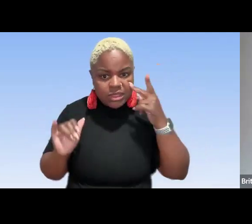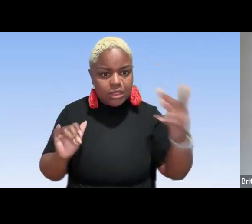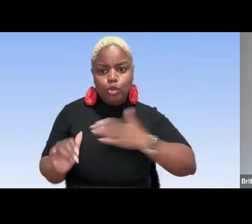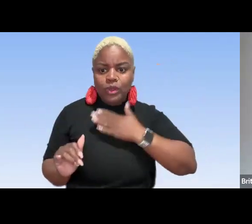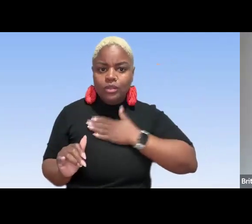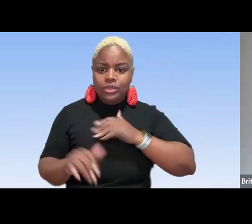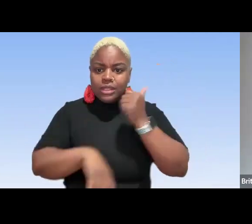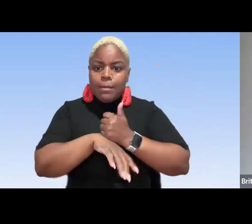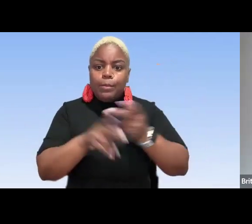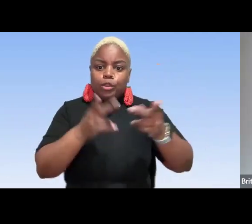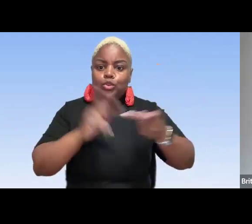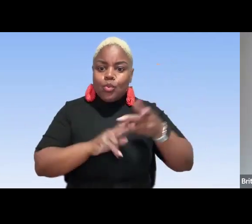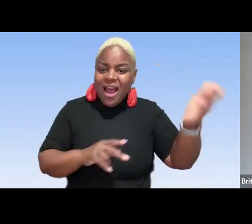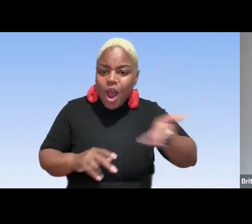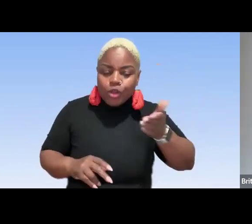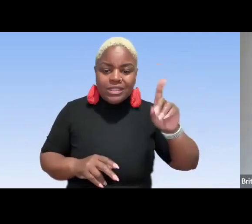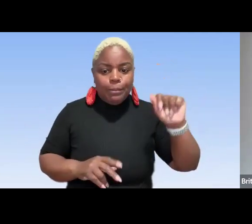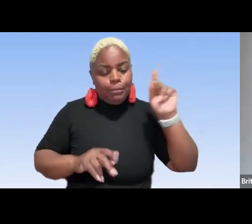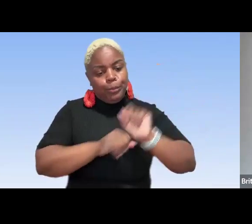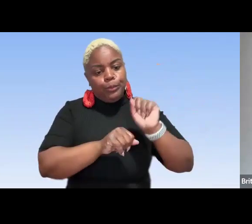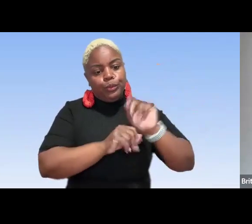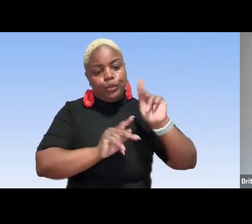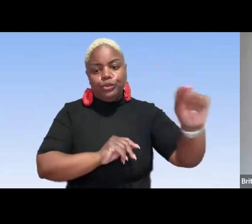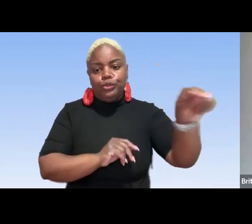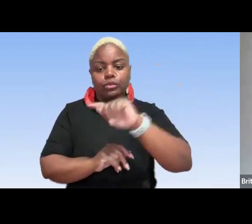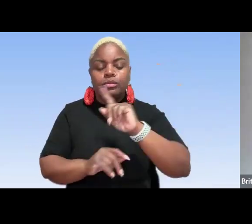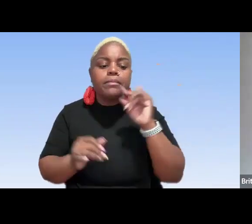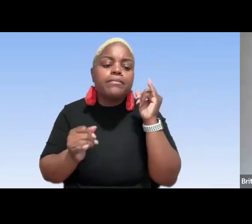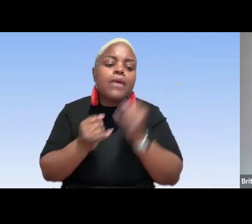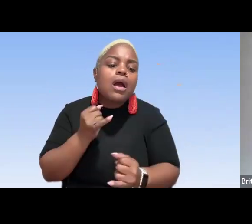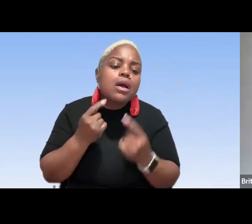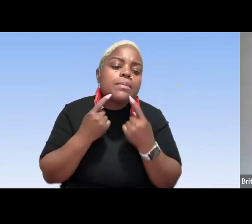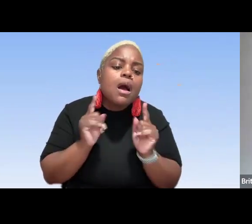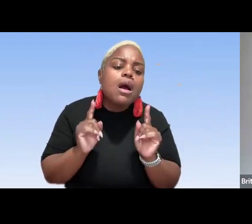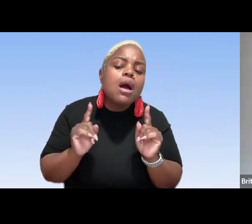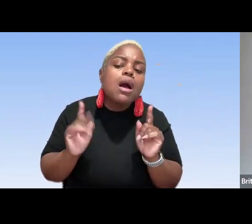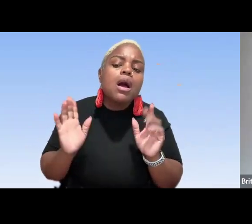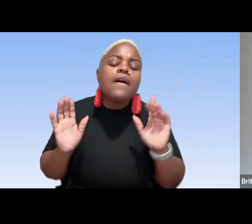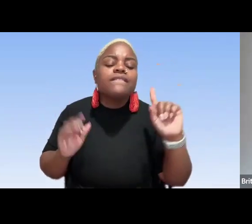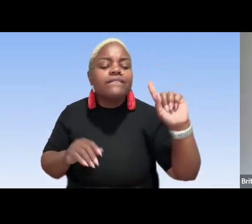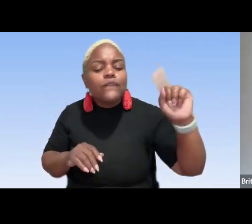and this was a landmark victory, was one of the first times that direct action from the labor movement